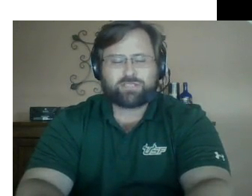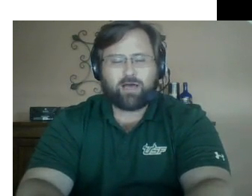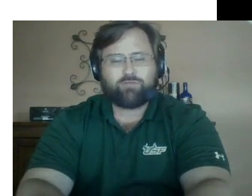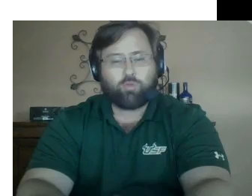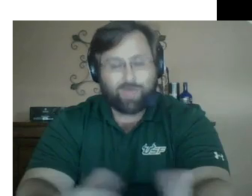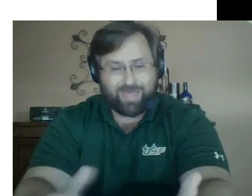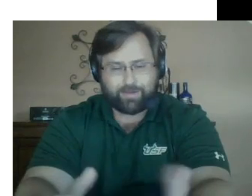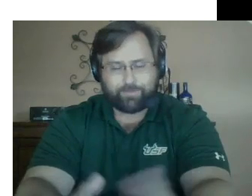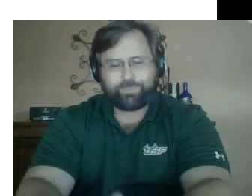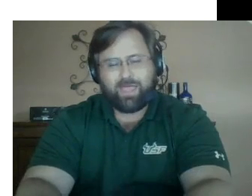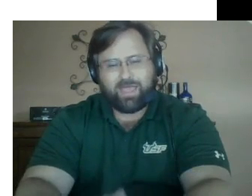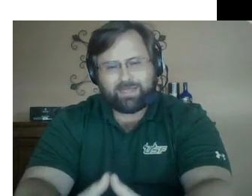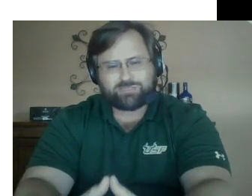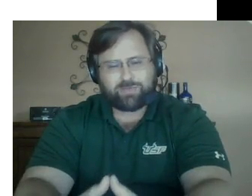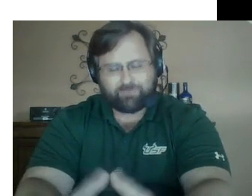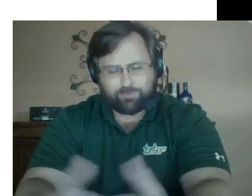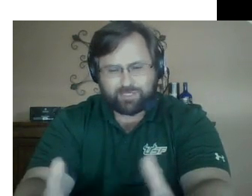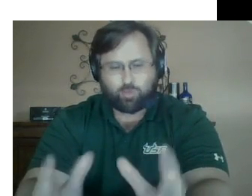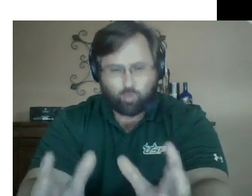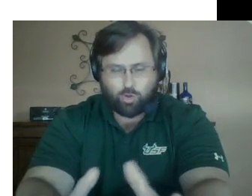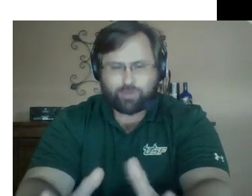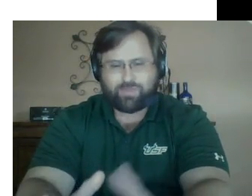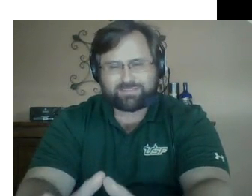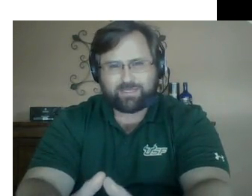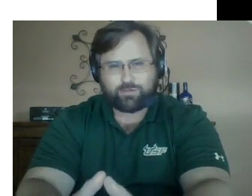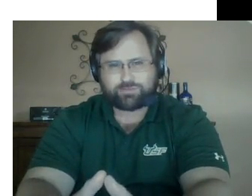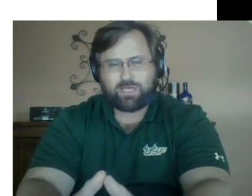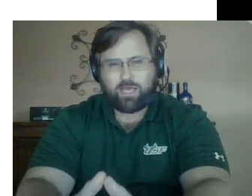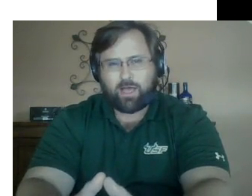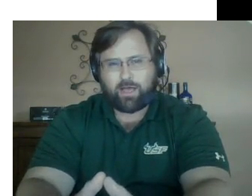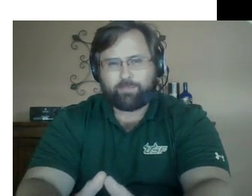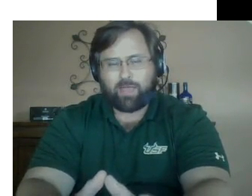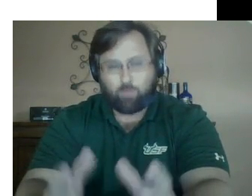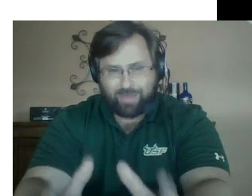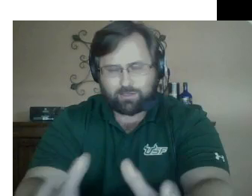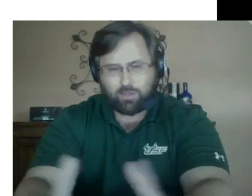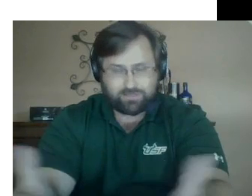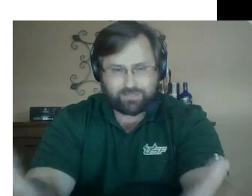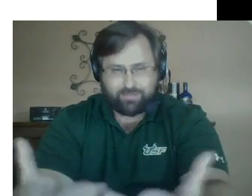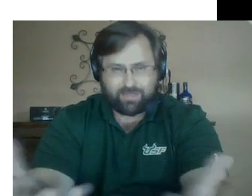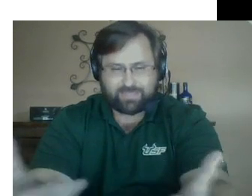of the when in English we have a particular word that signals a when claws and that is the